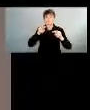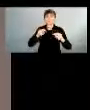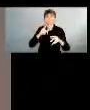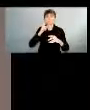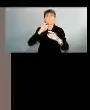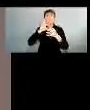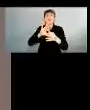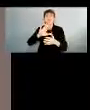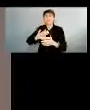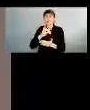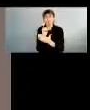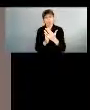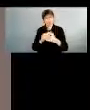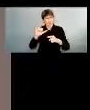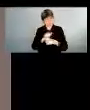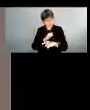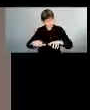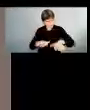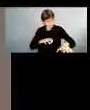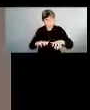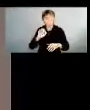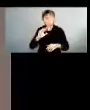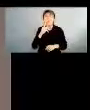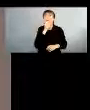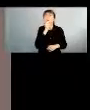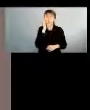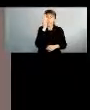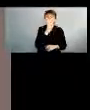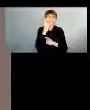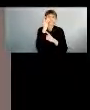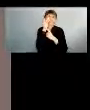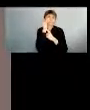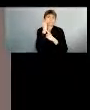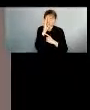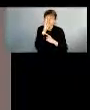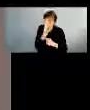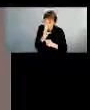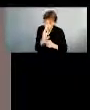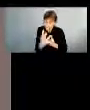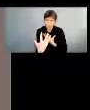or those who will be directly experiencing this work.